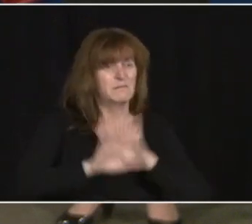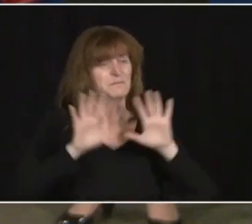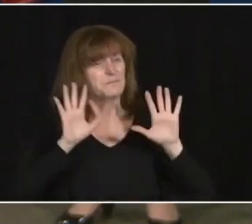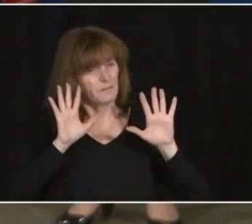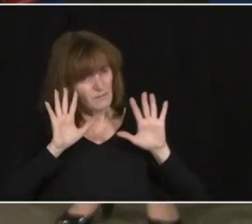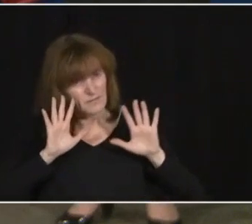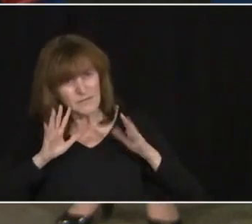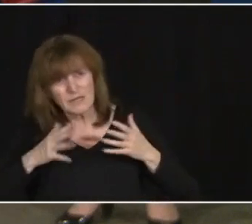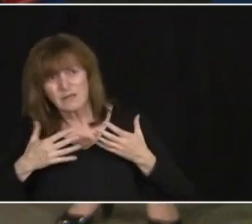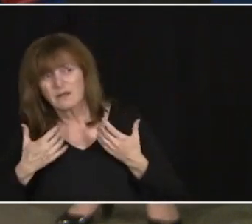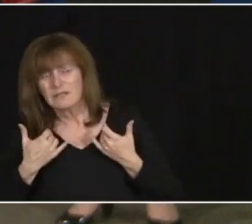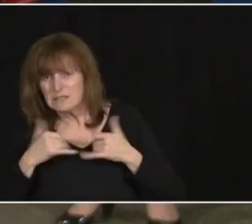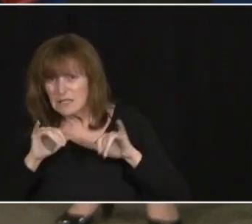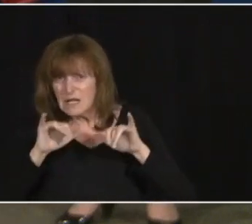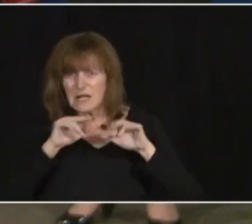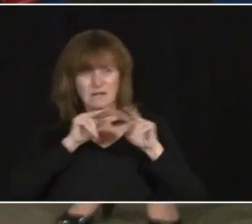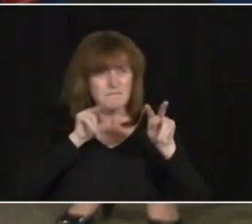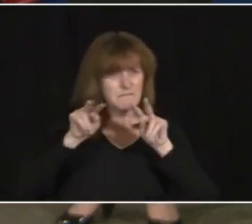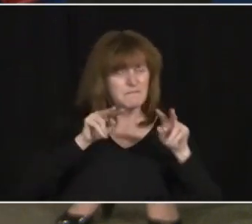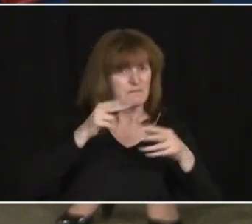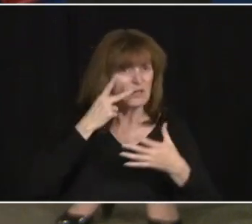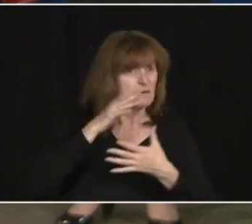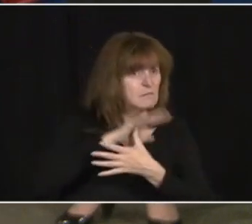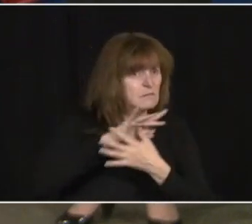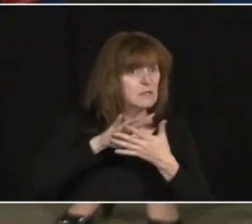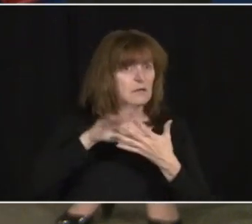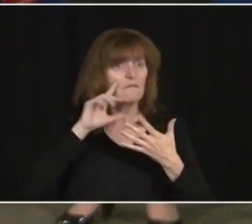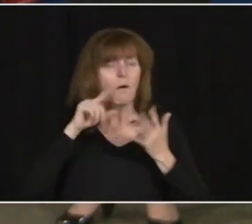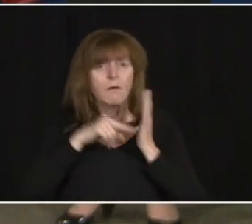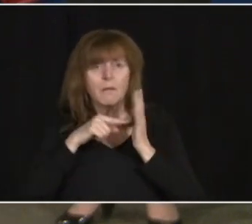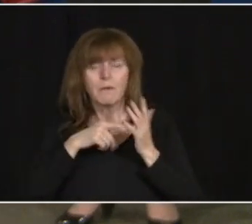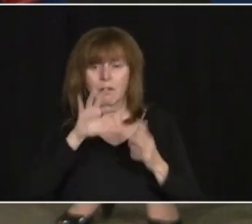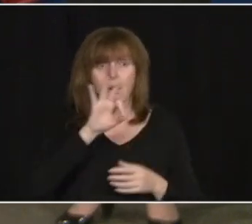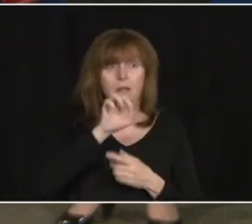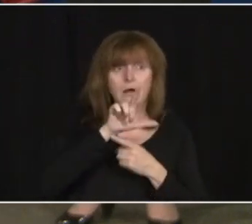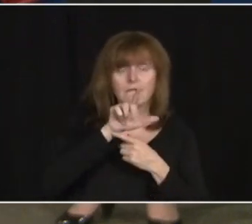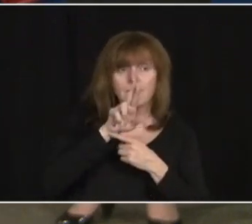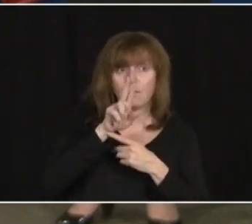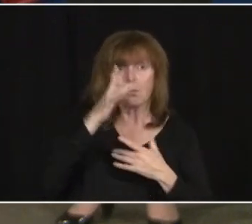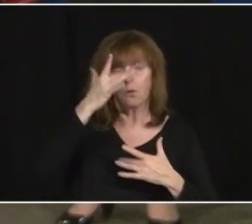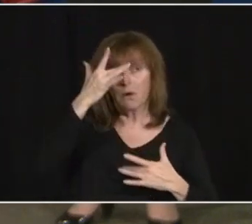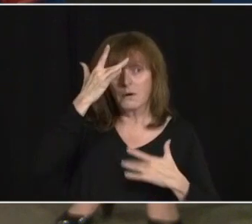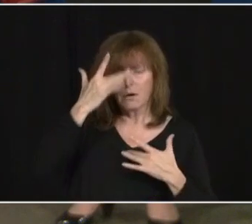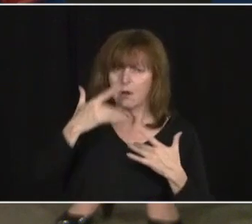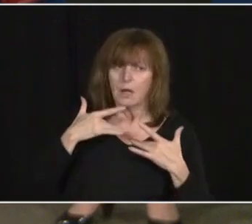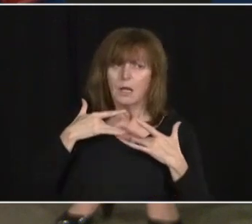the traditional tools that have worked against influenza and the protocols in the holes. Those were there.